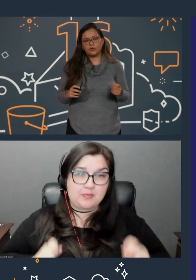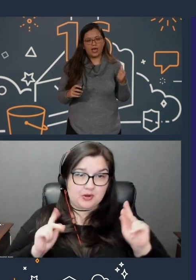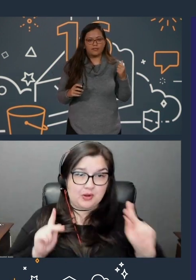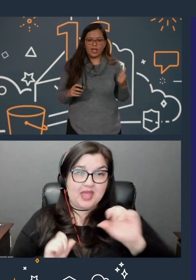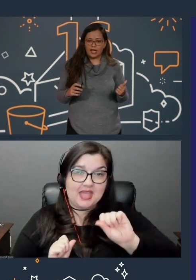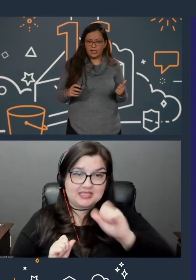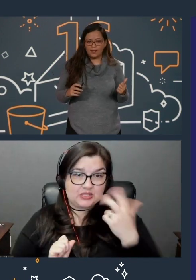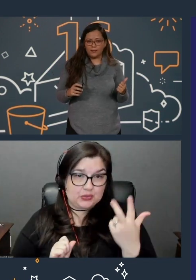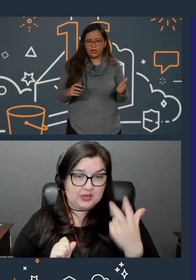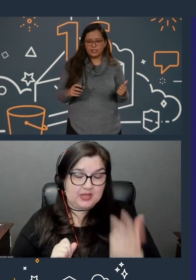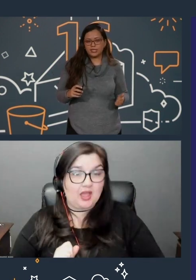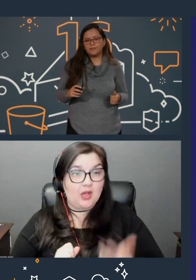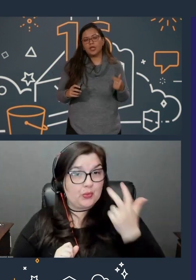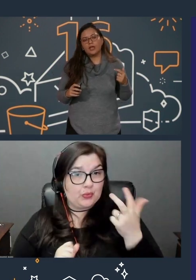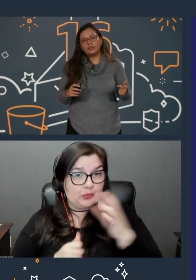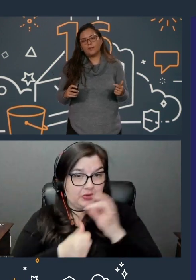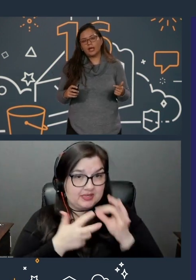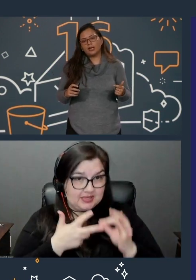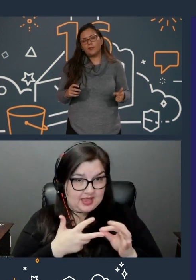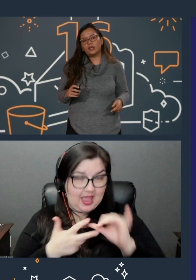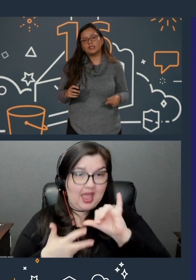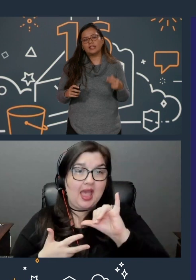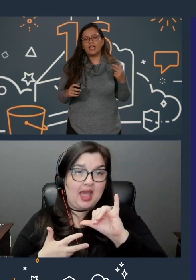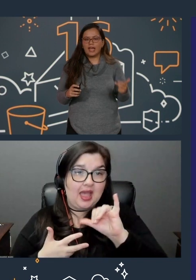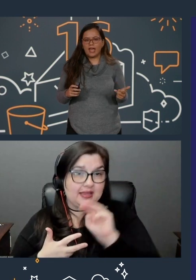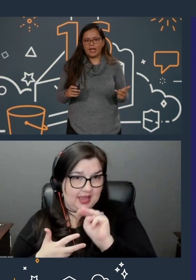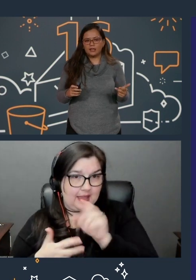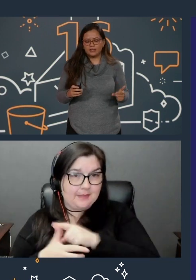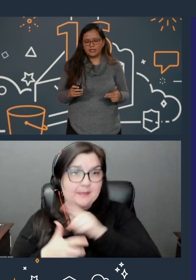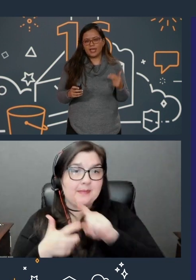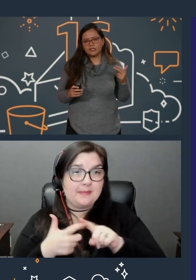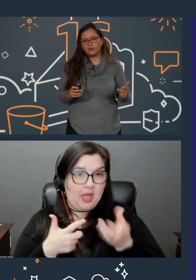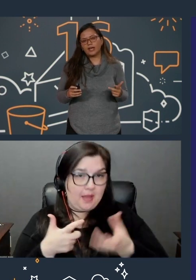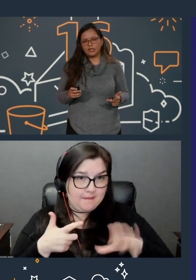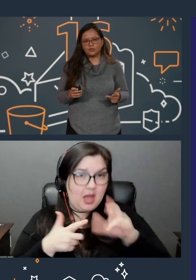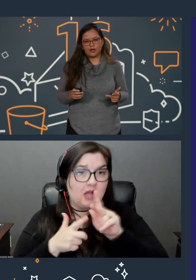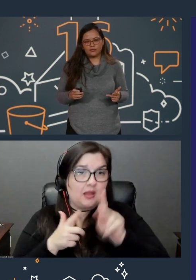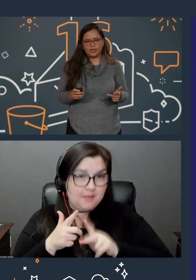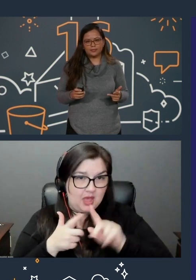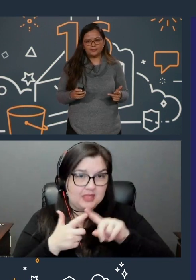You have the IAM policy, the bucket policy, and ACLs. Let's look at each one of them.